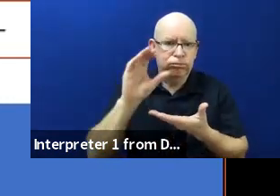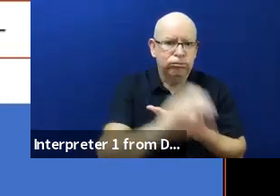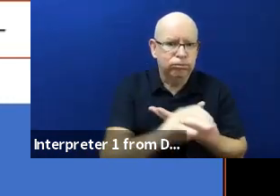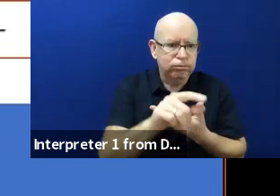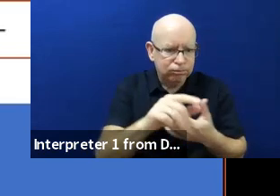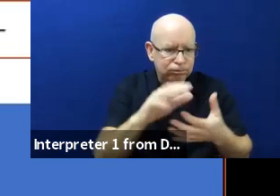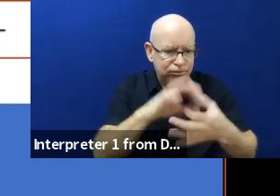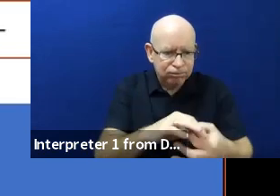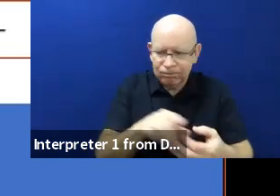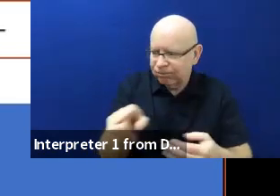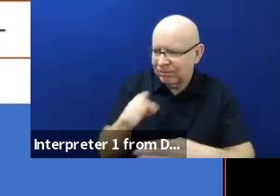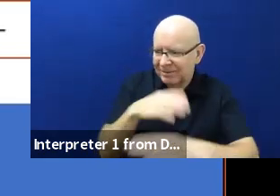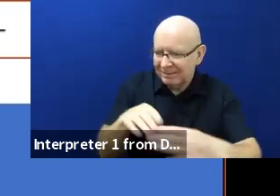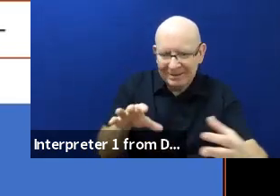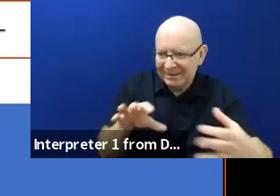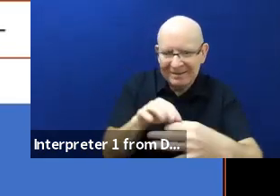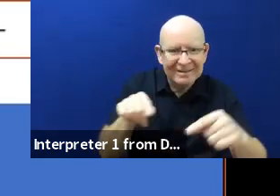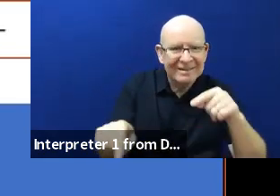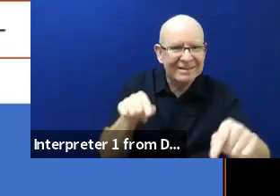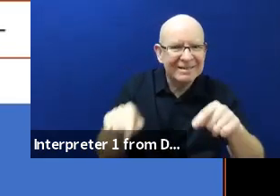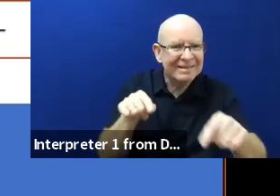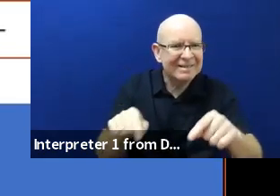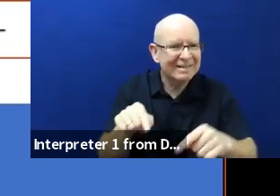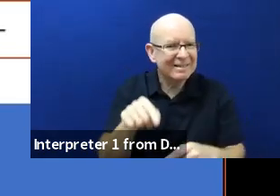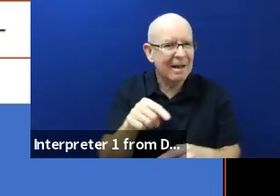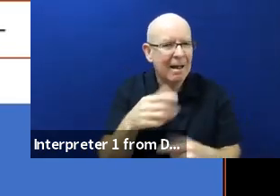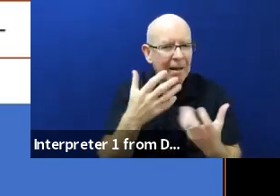The blue household doesn't have persons with disability, the orange household has